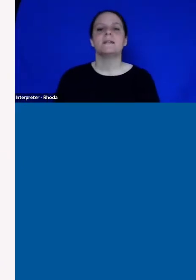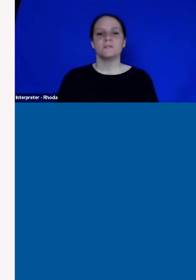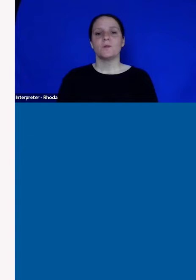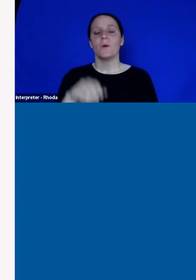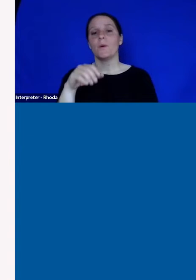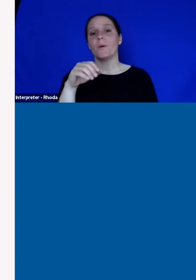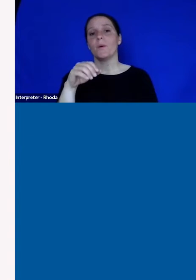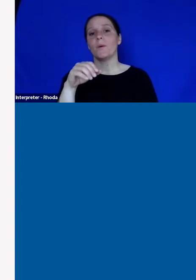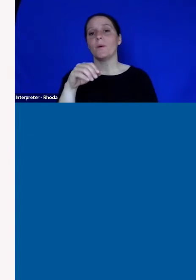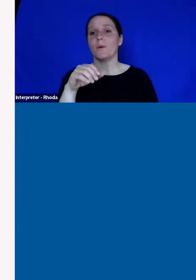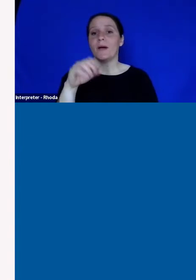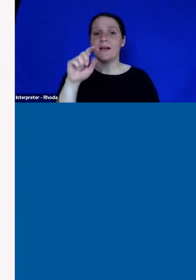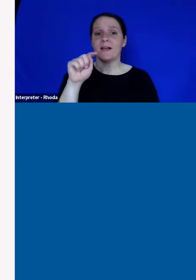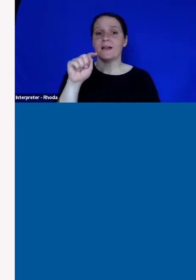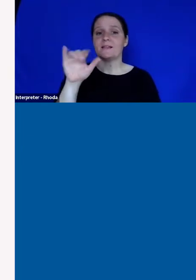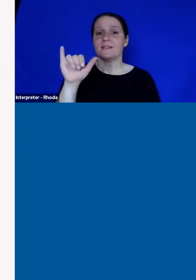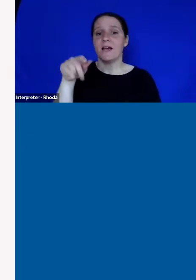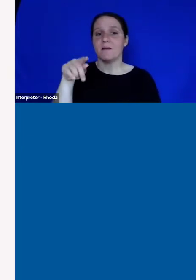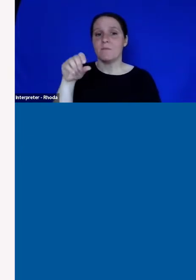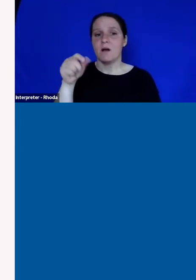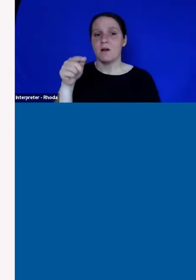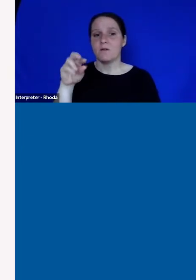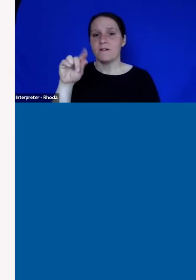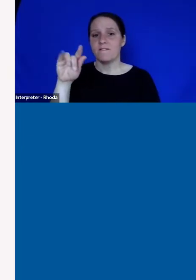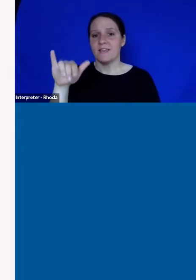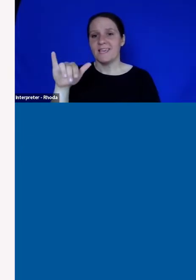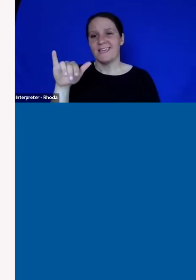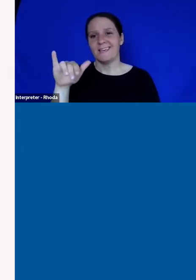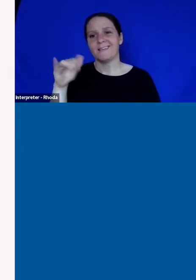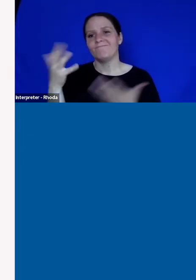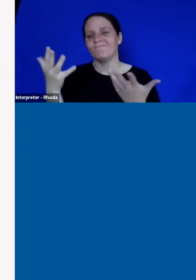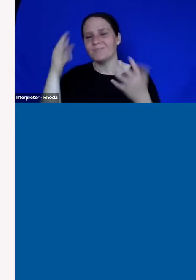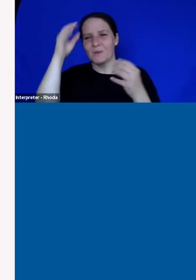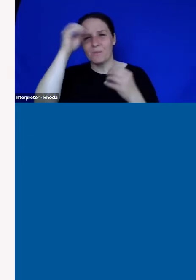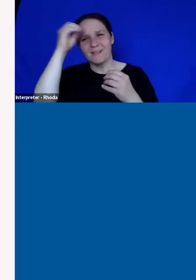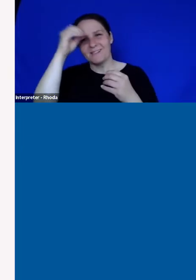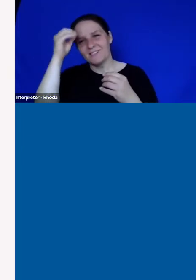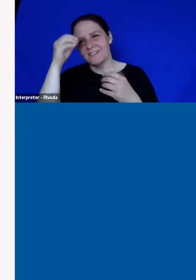I disagree when people say there are fully accessible fonts or fully non-accessible font.